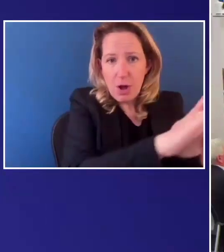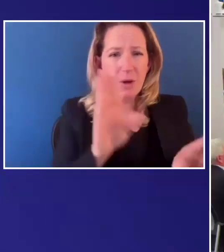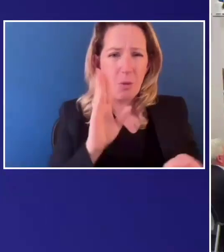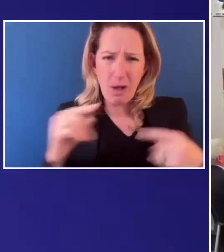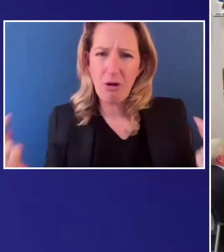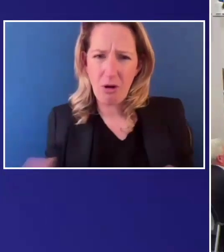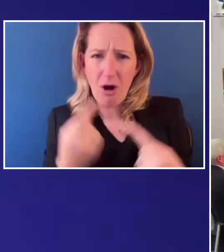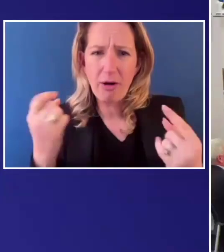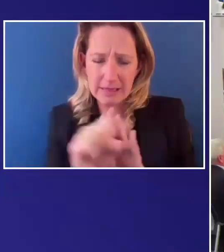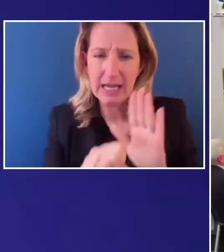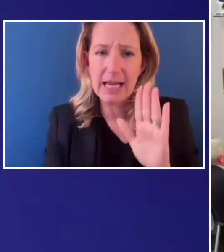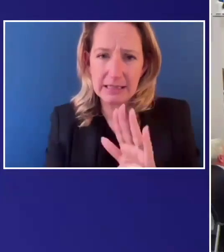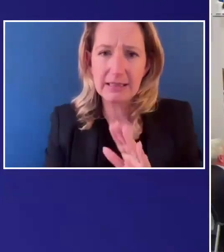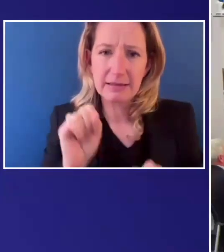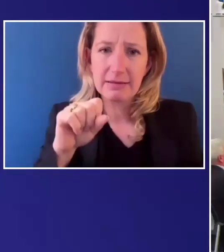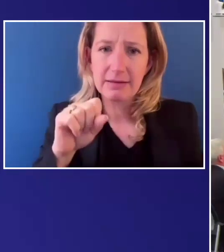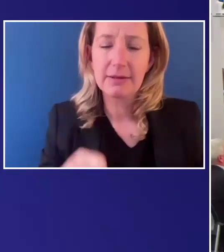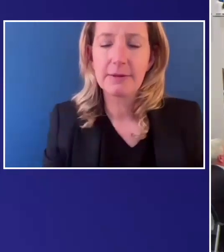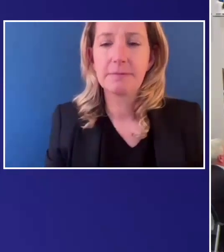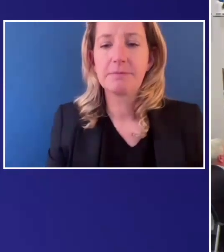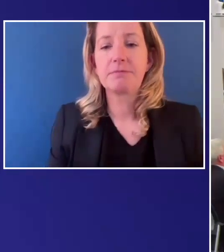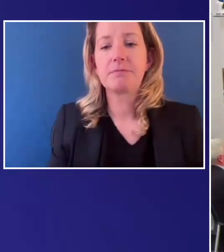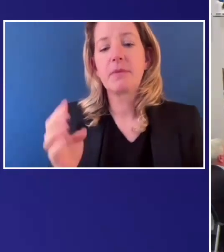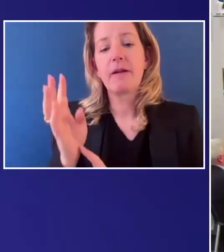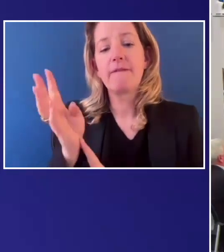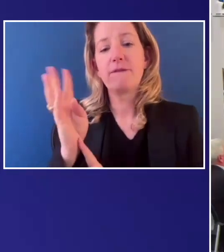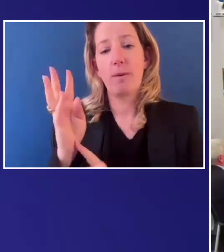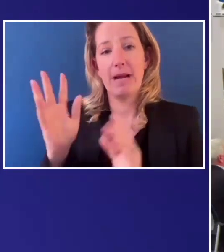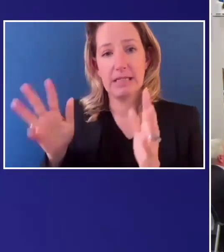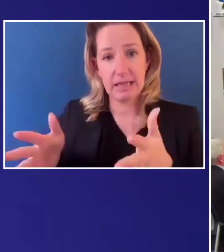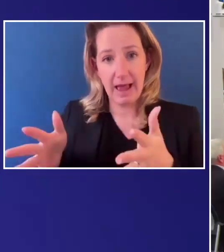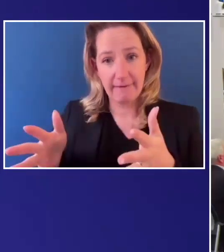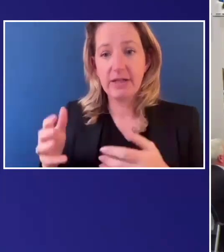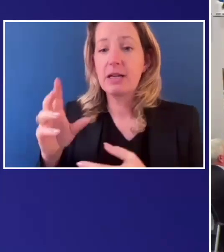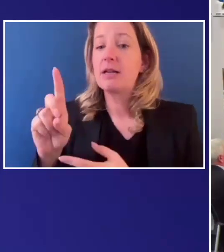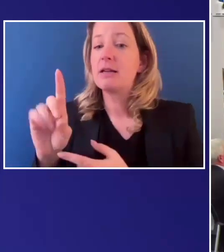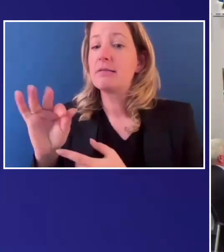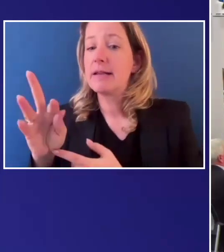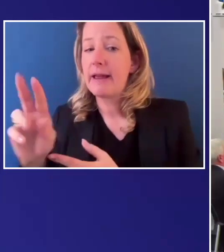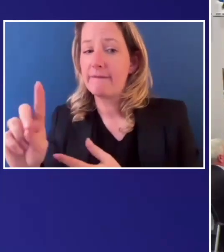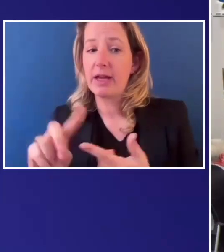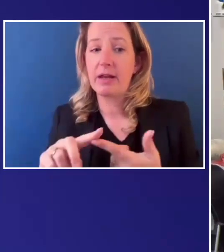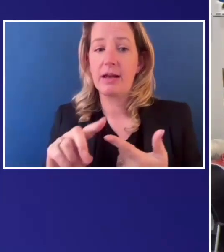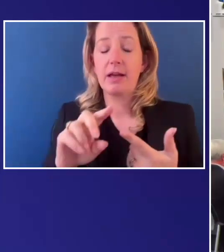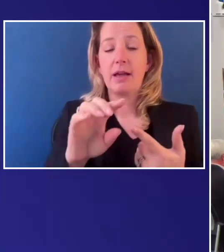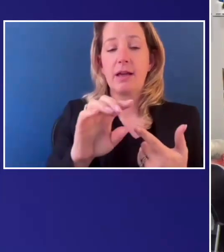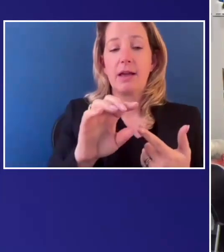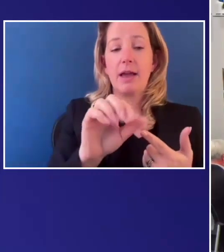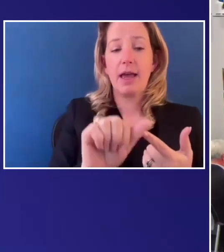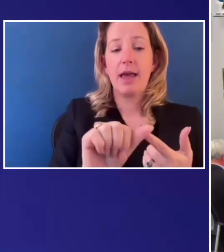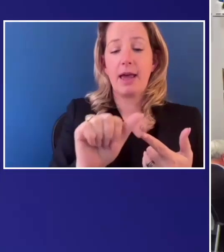Thank you, Ritchie. We've got only about four minutes left, so I'm going to get to David and to Aaron, and then I'll turn it back over to you, Dave.